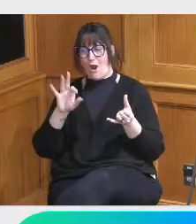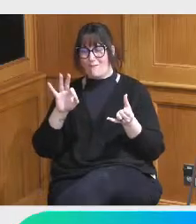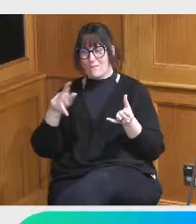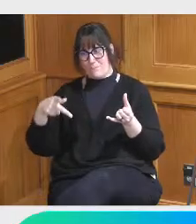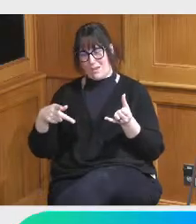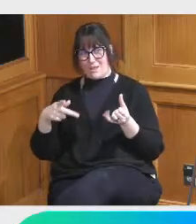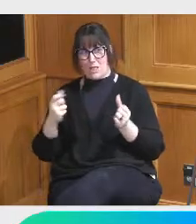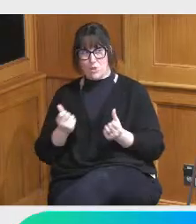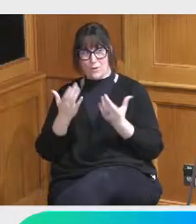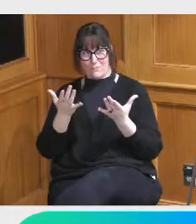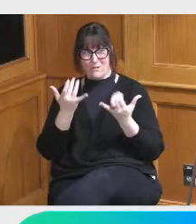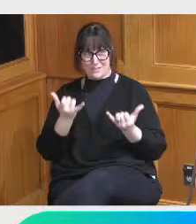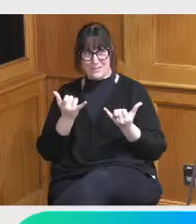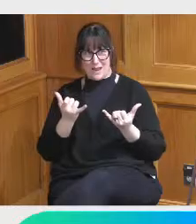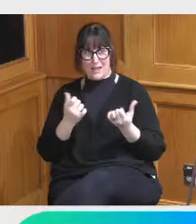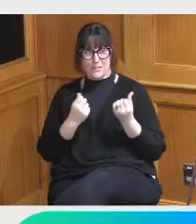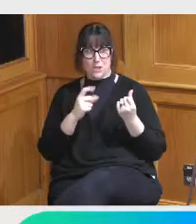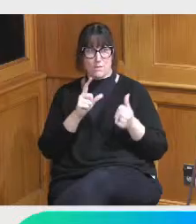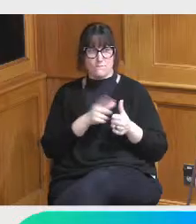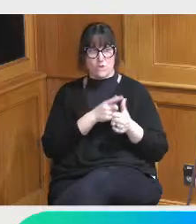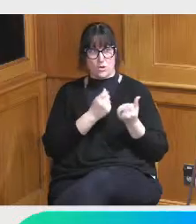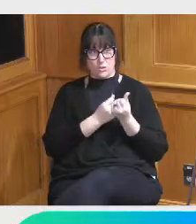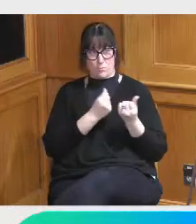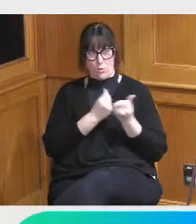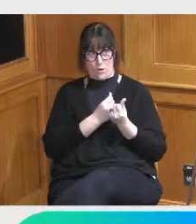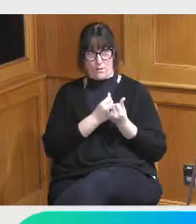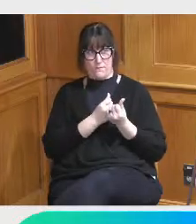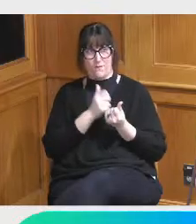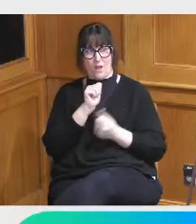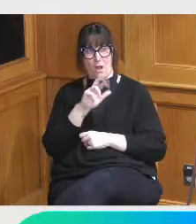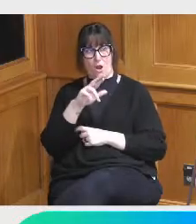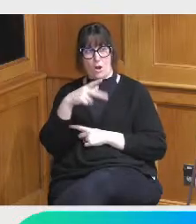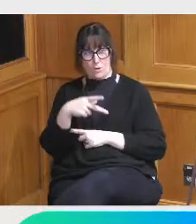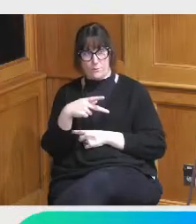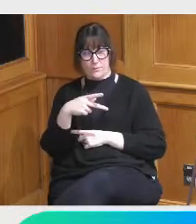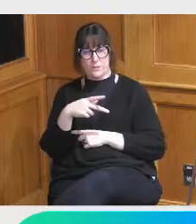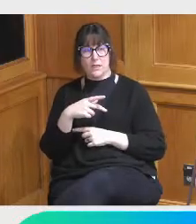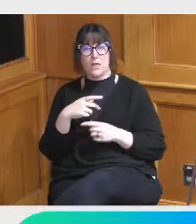are part of the first Supportive Services RFP Supportive Services are limited to